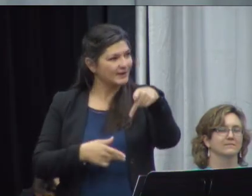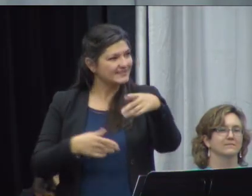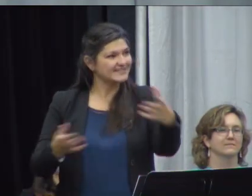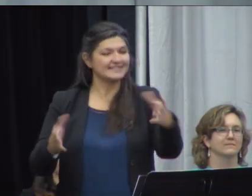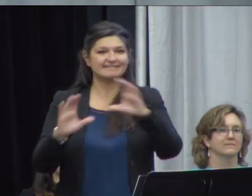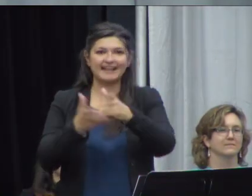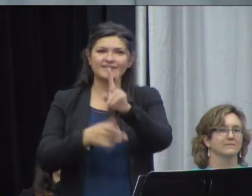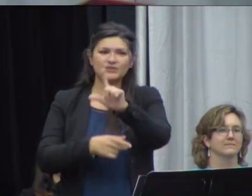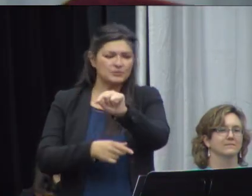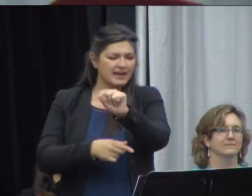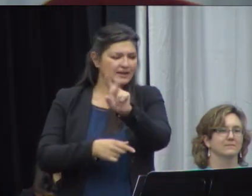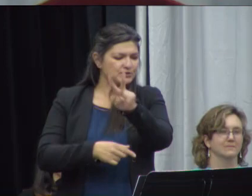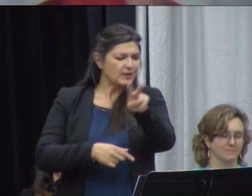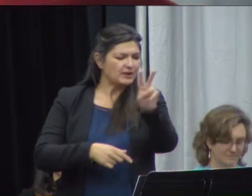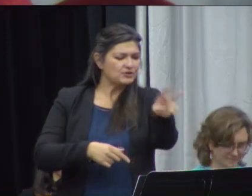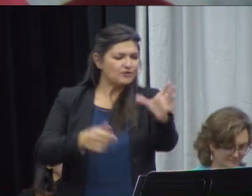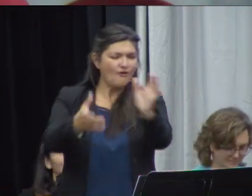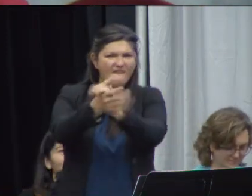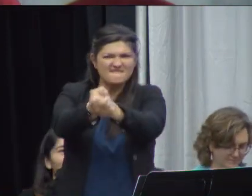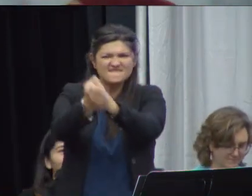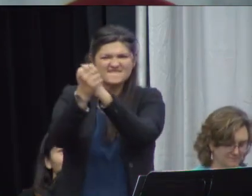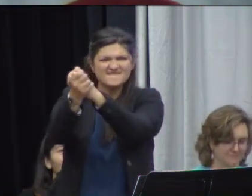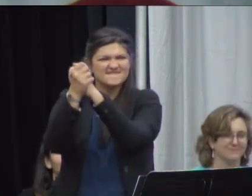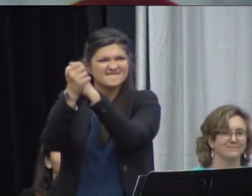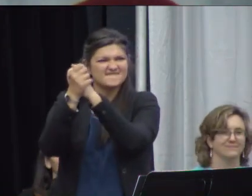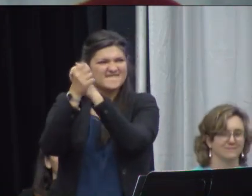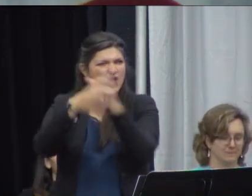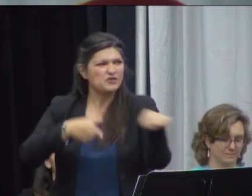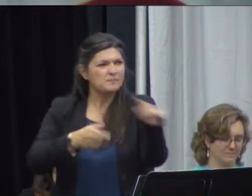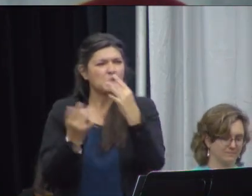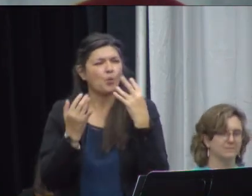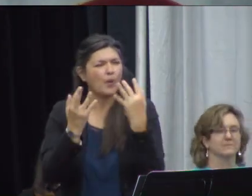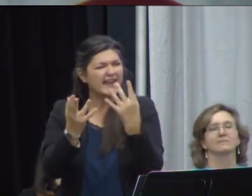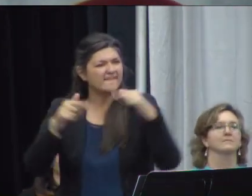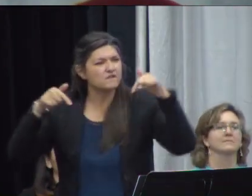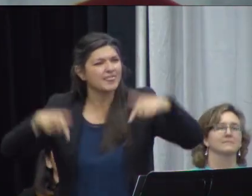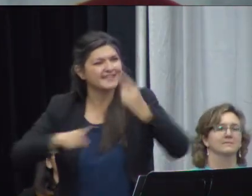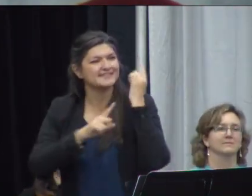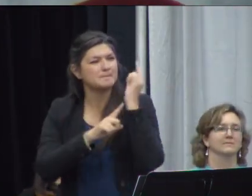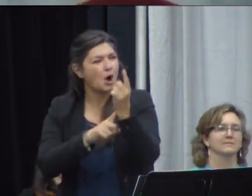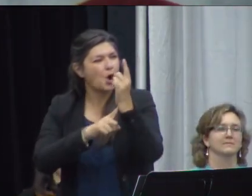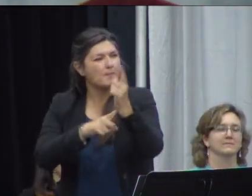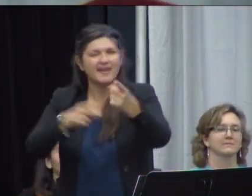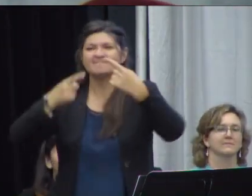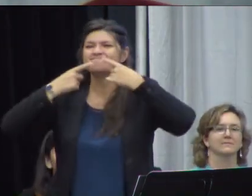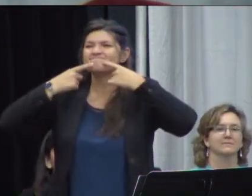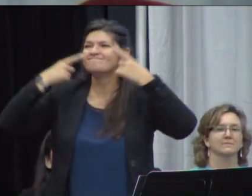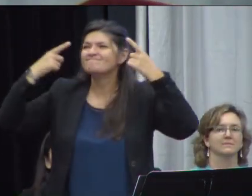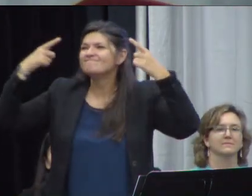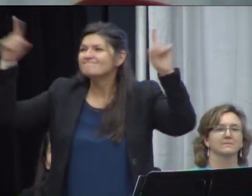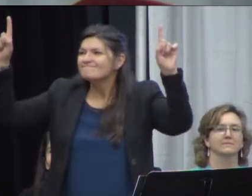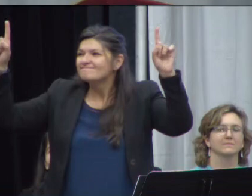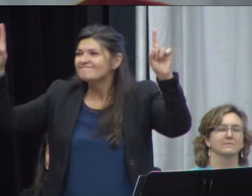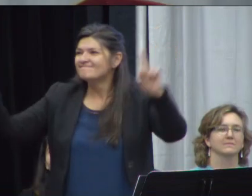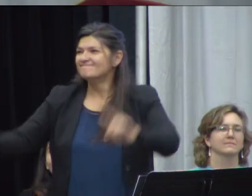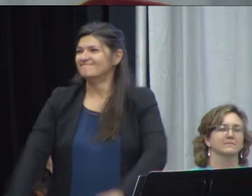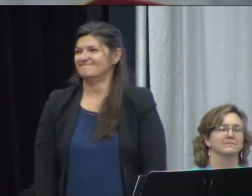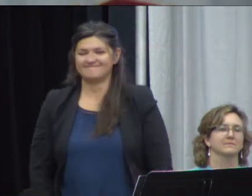we've all been waiting for, we made it. (audience applauds)